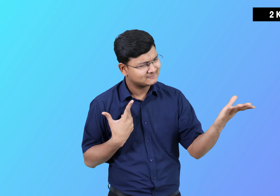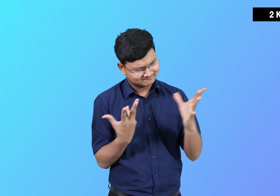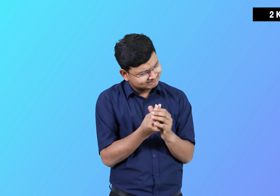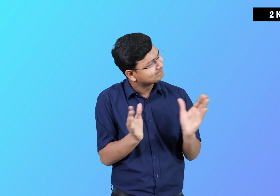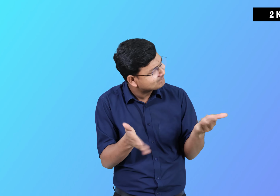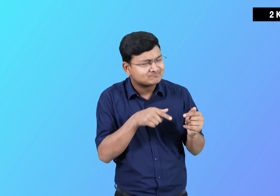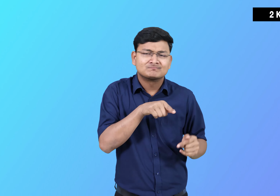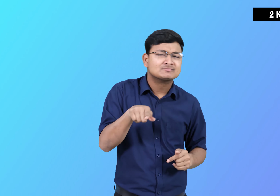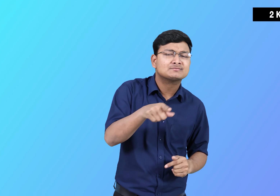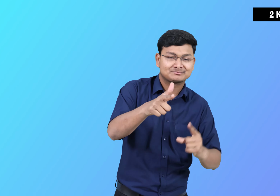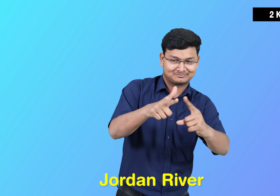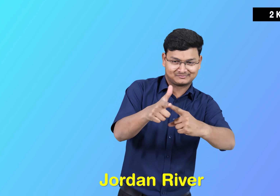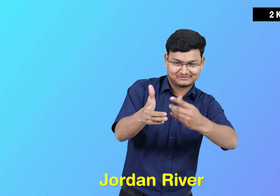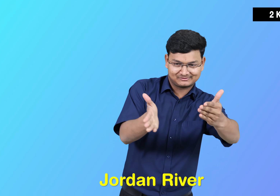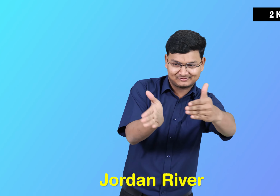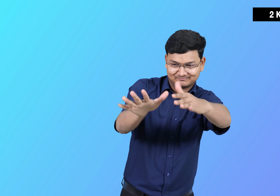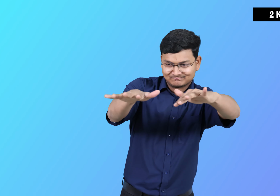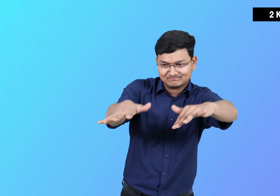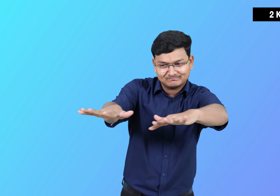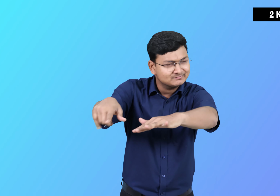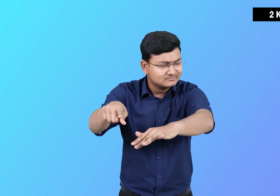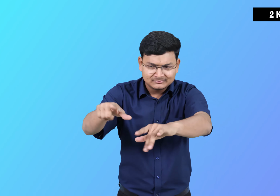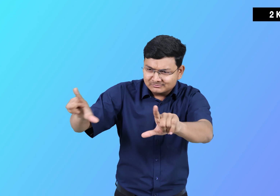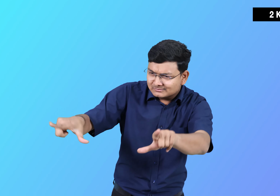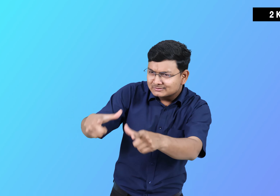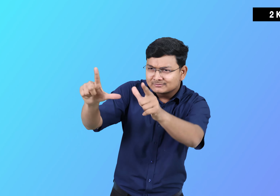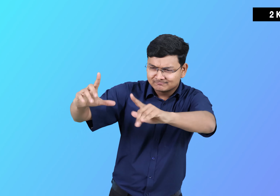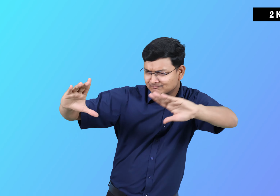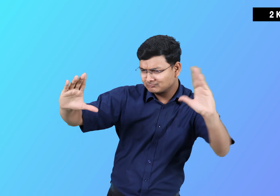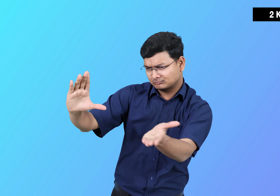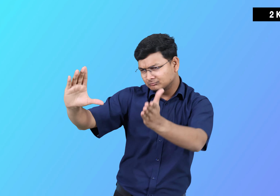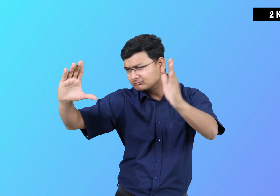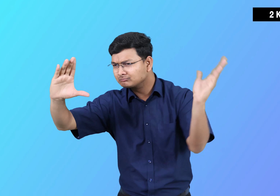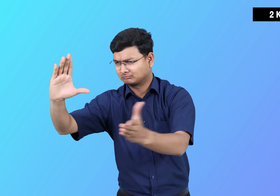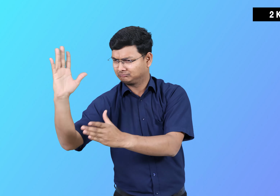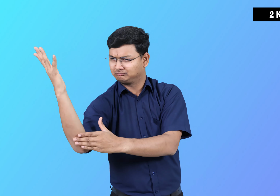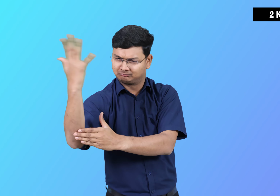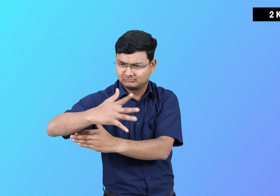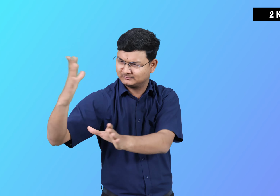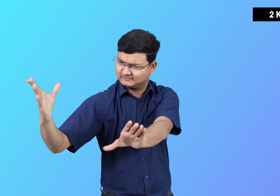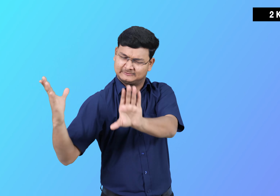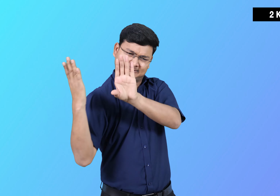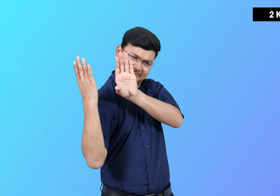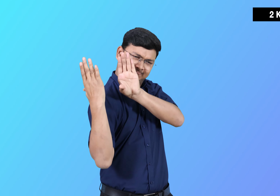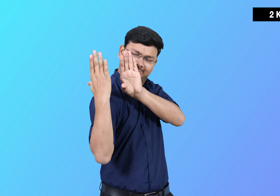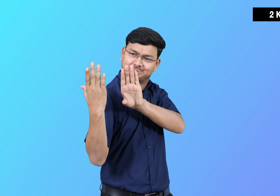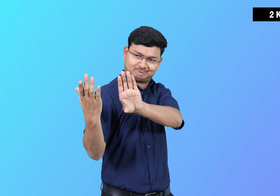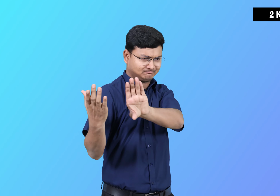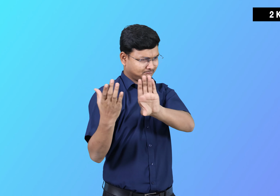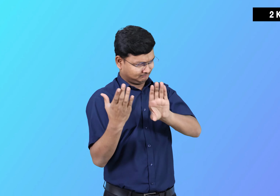Let’s go to the Jordan River and cut some wood. Each of us will get a log,